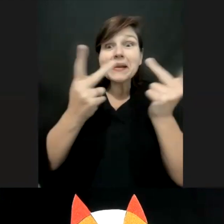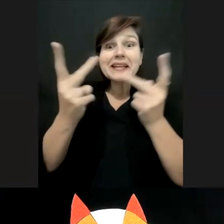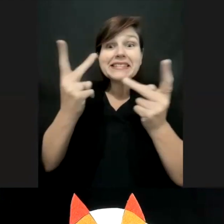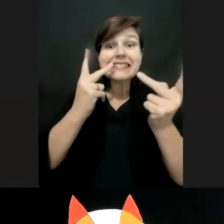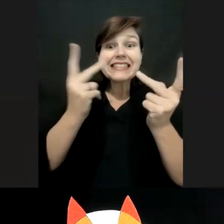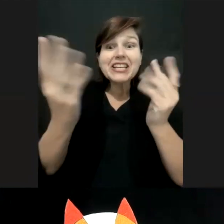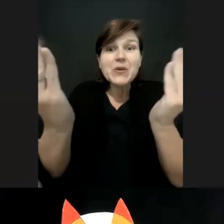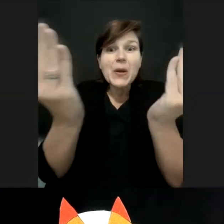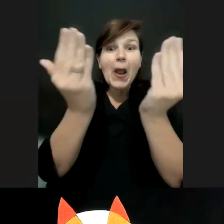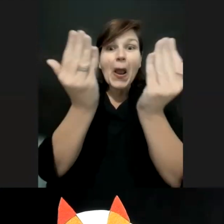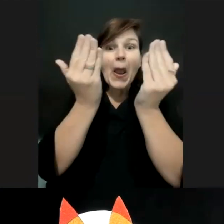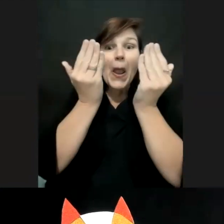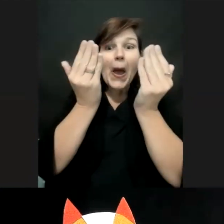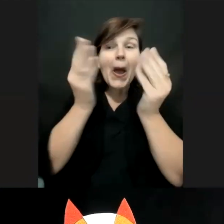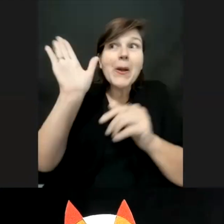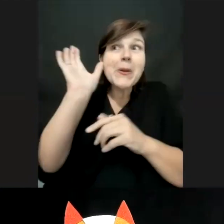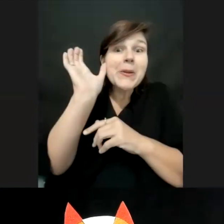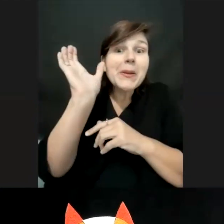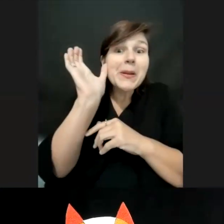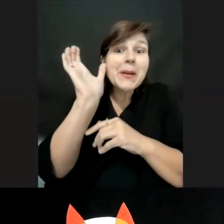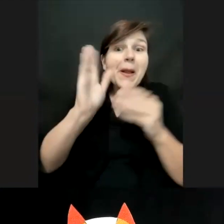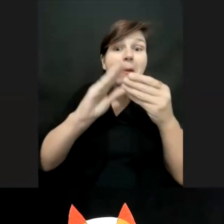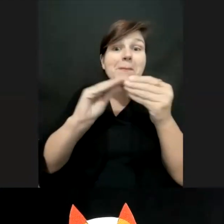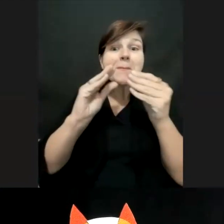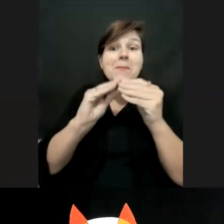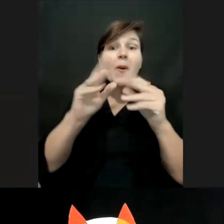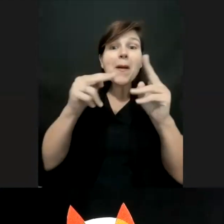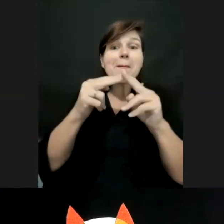ready to hear more about our friend Marvin